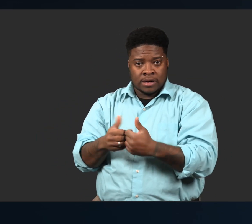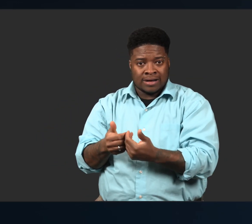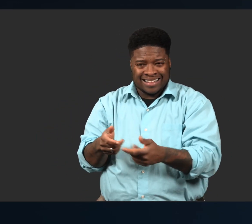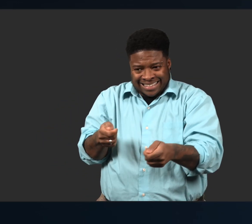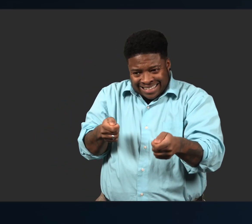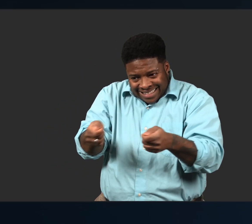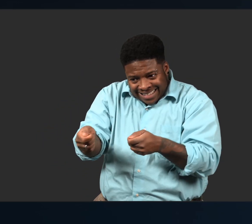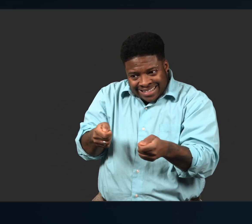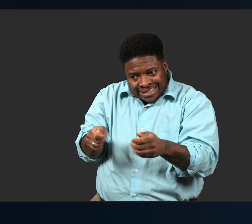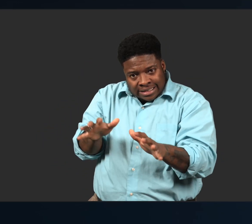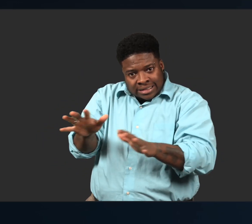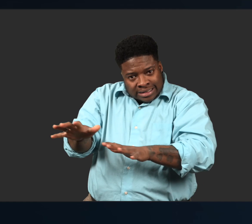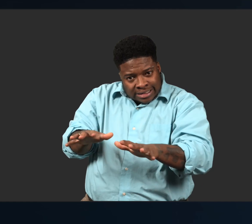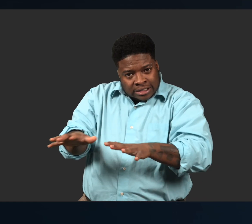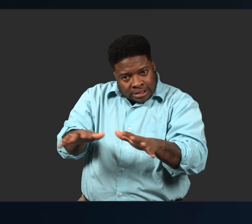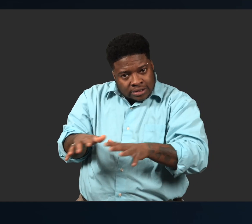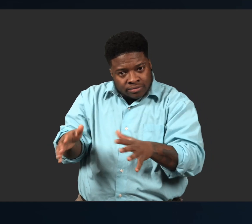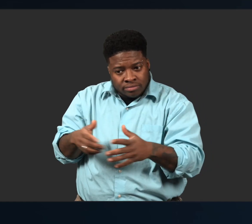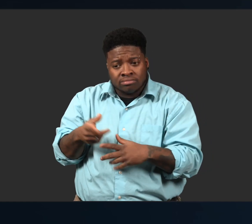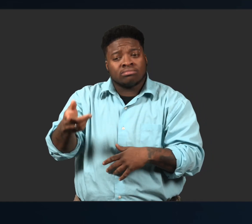Alice is monitored to see how she's handling her symptoms.